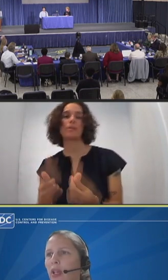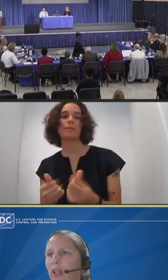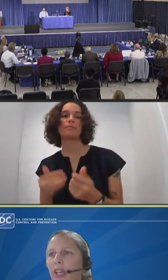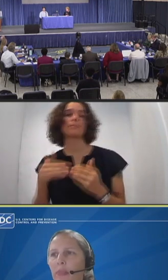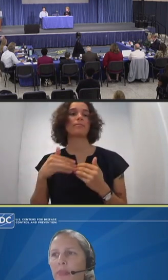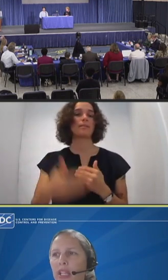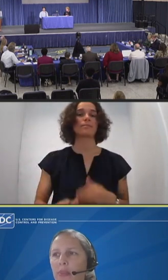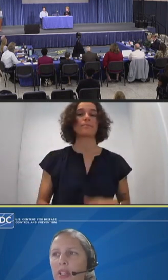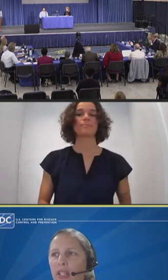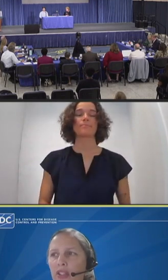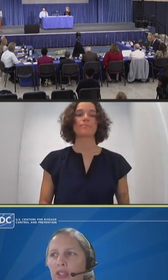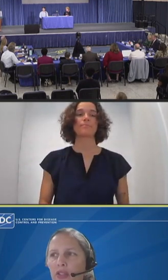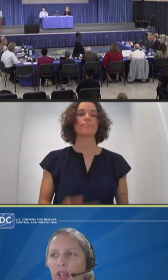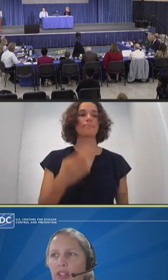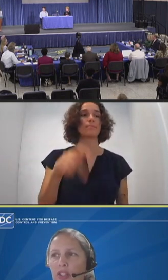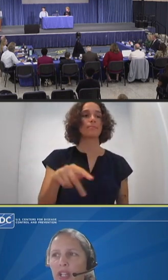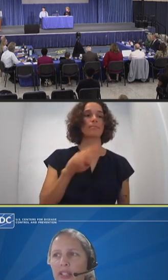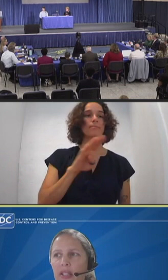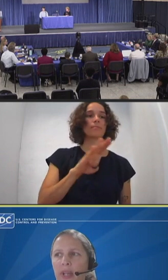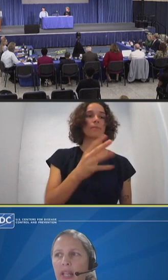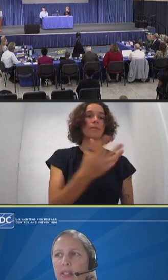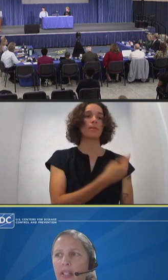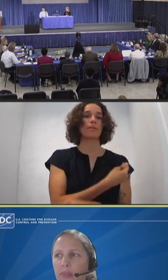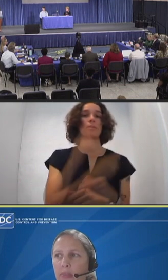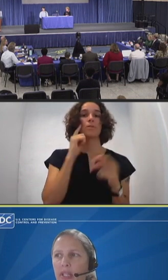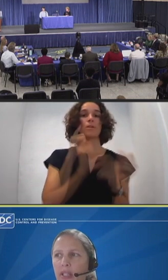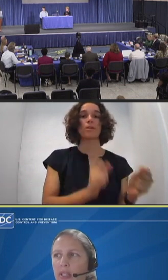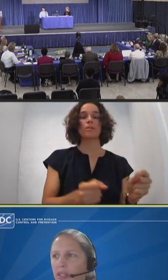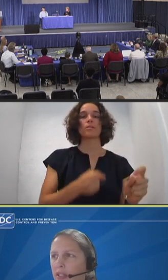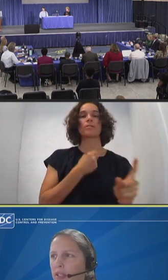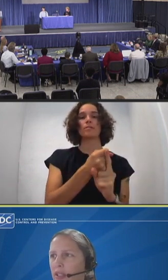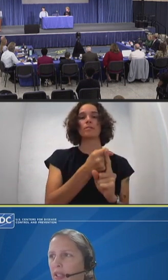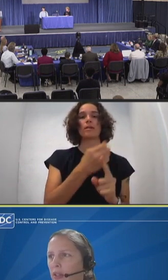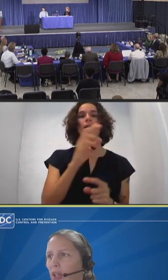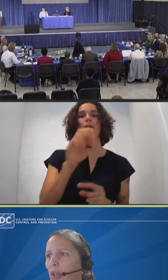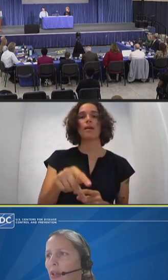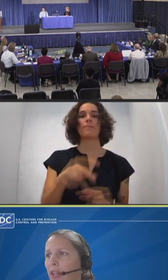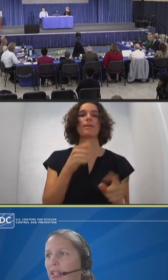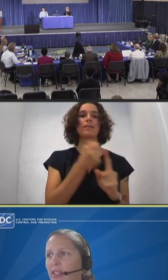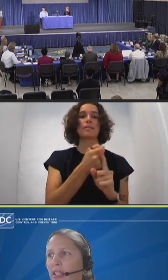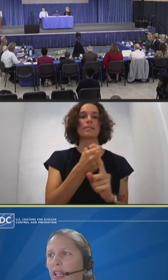The hep B immunization strategy has impacted hep B incidents. That is to say,